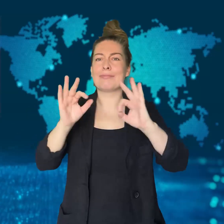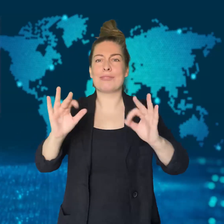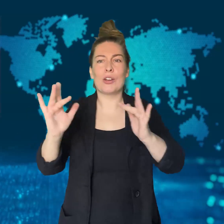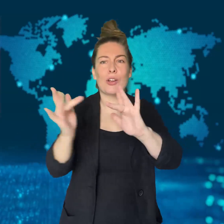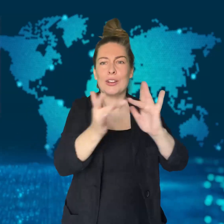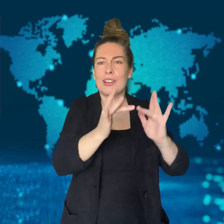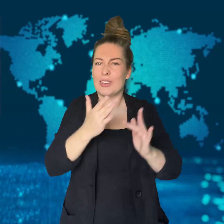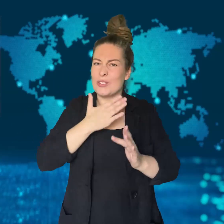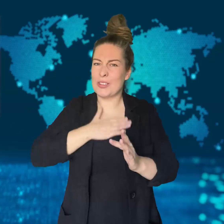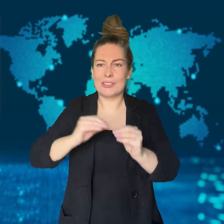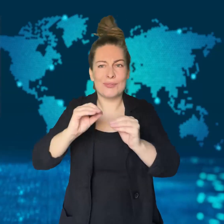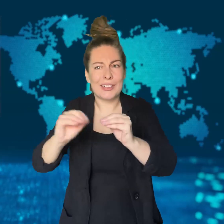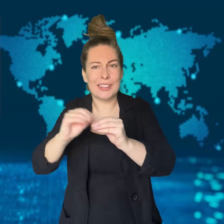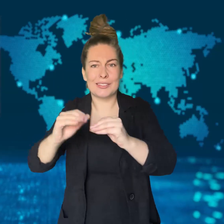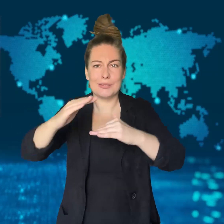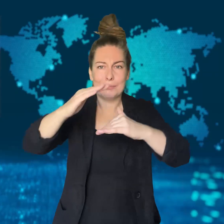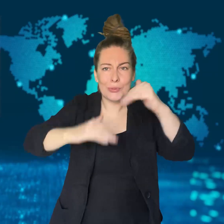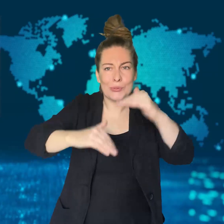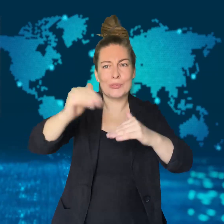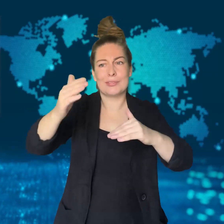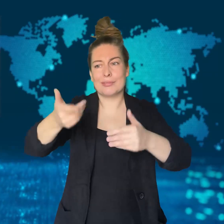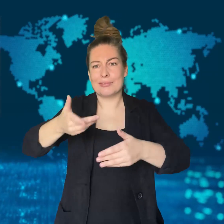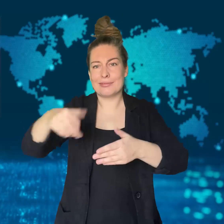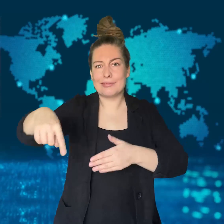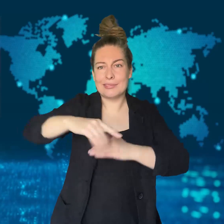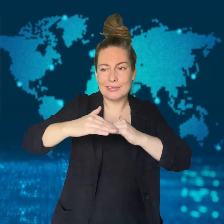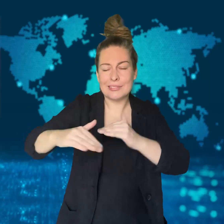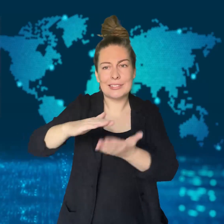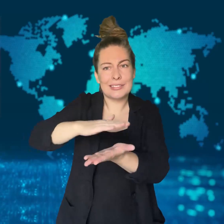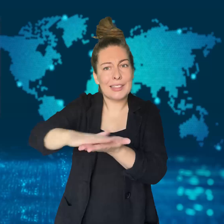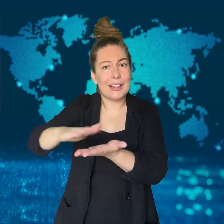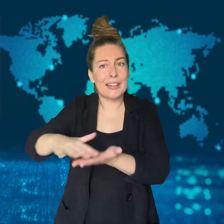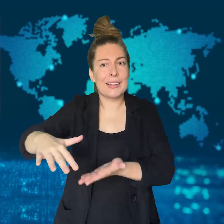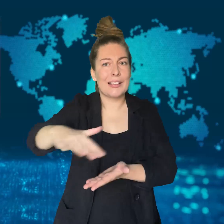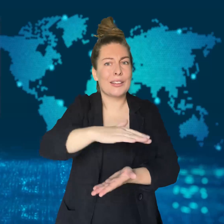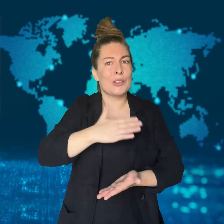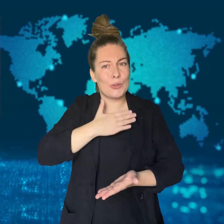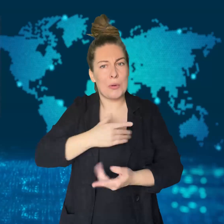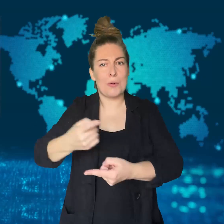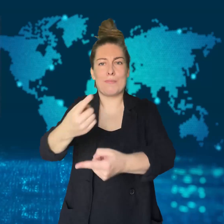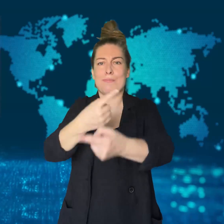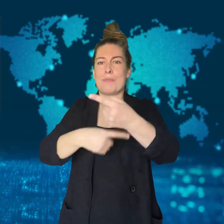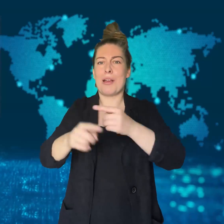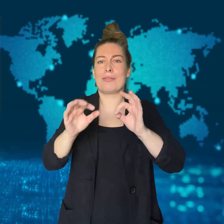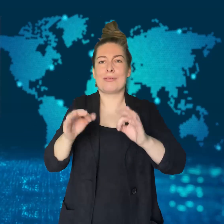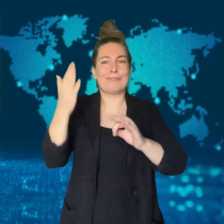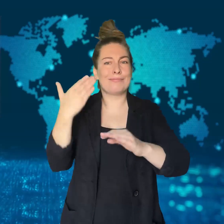be sure there would be emergency assistance, repairs to homes,